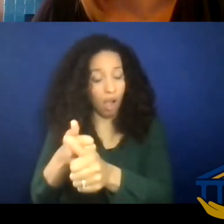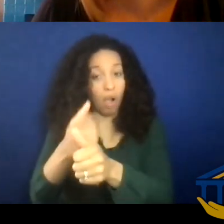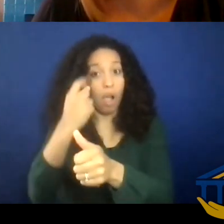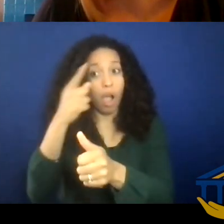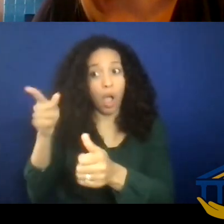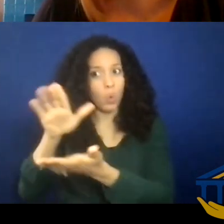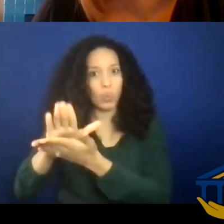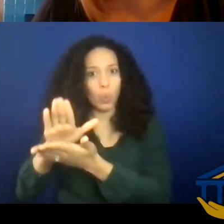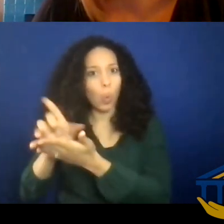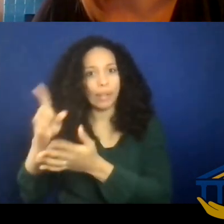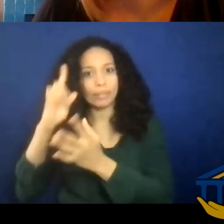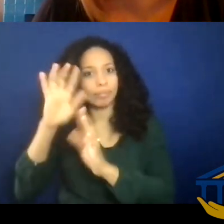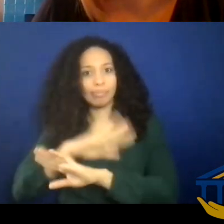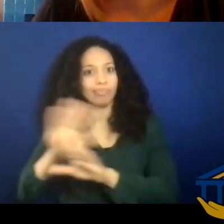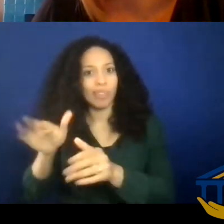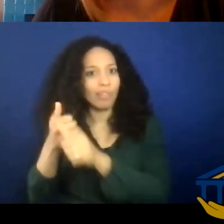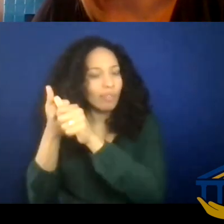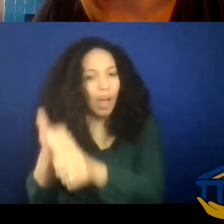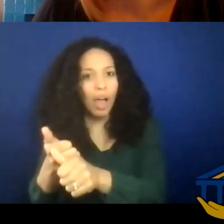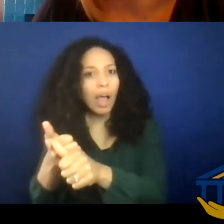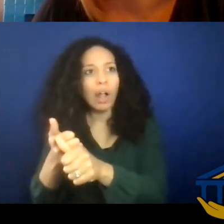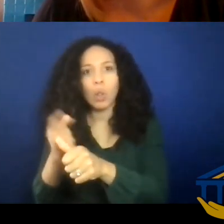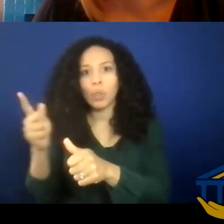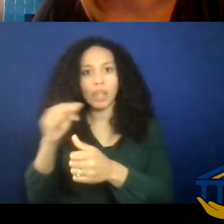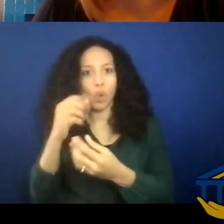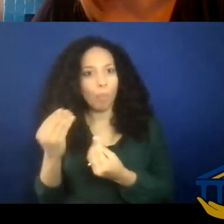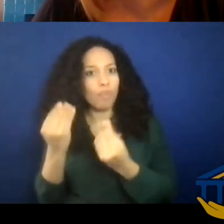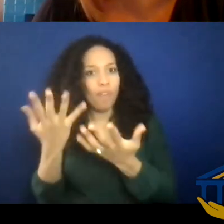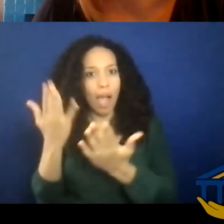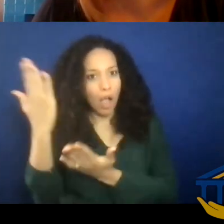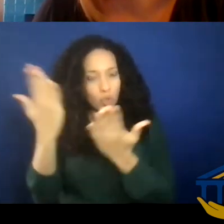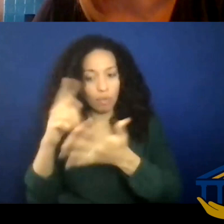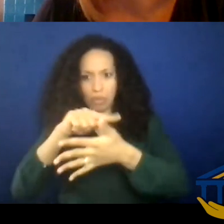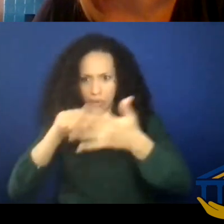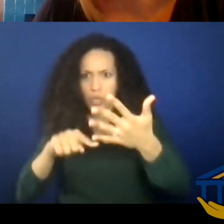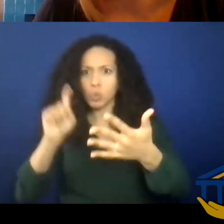follow it, if they don't provide the services that they are supposed to provide your child,